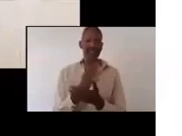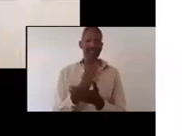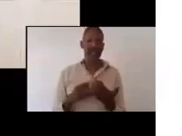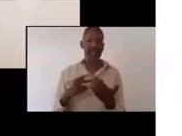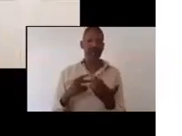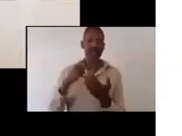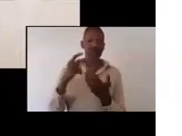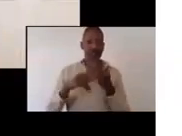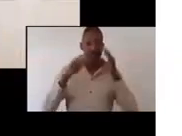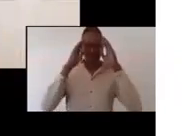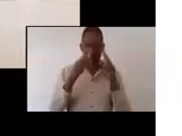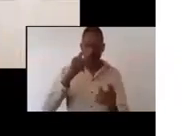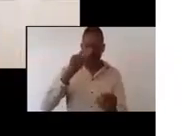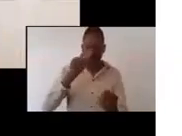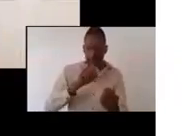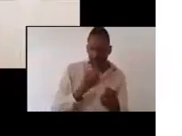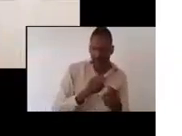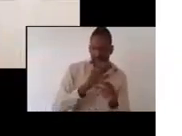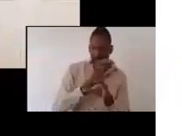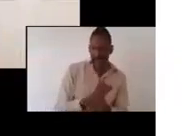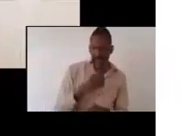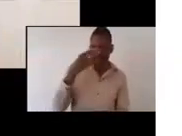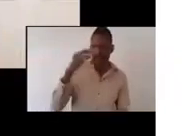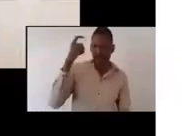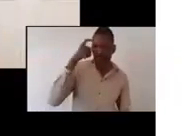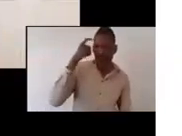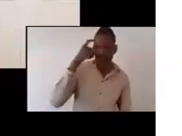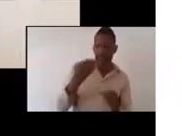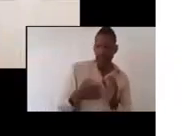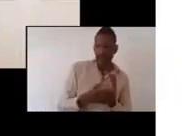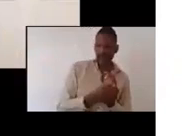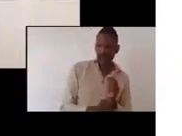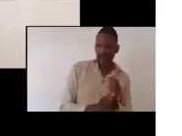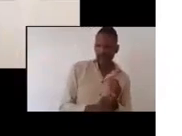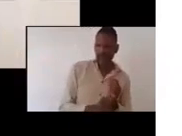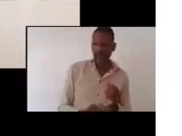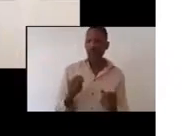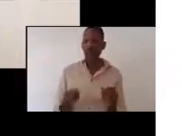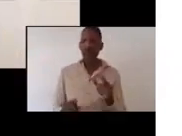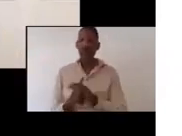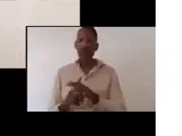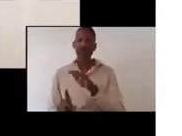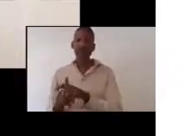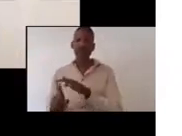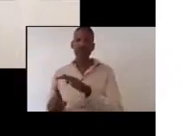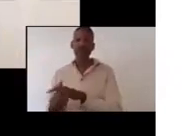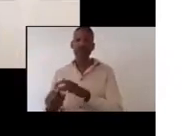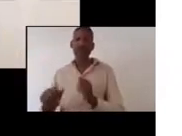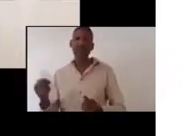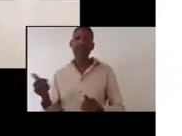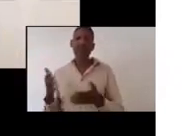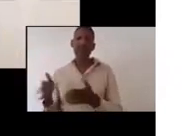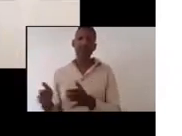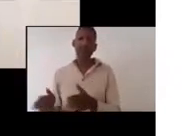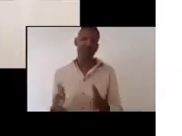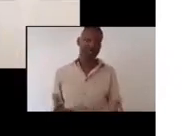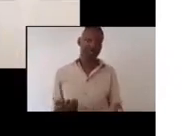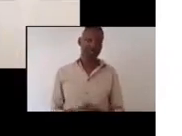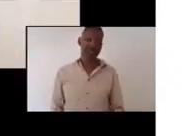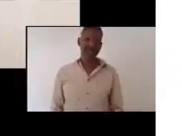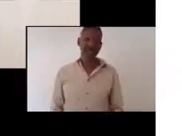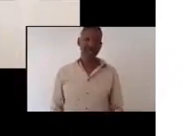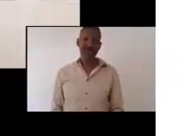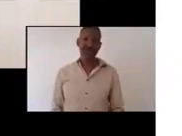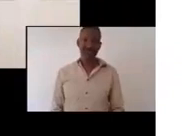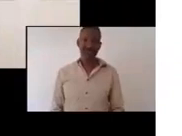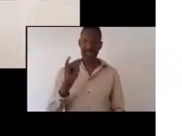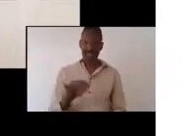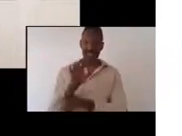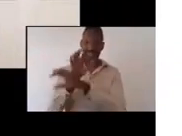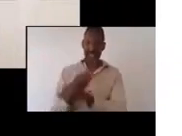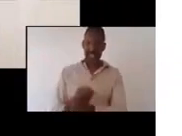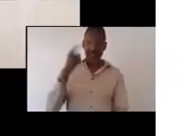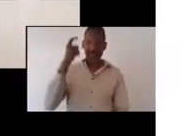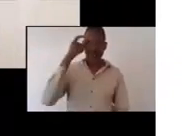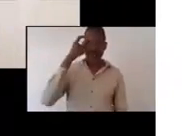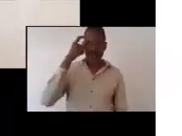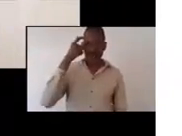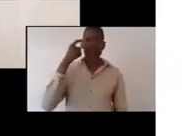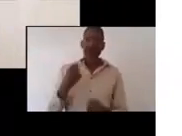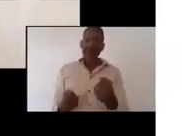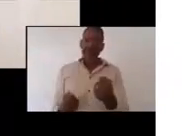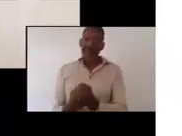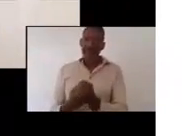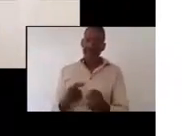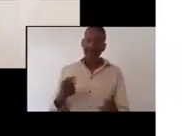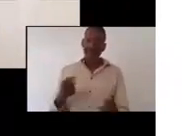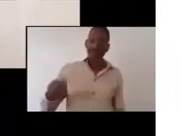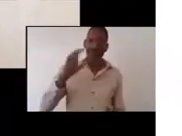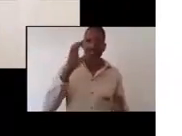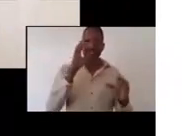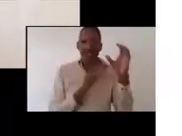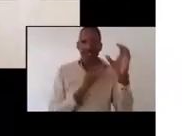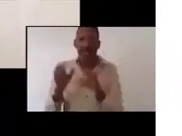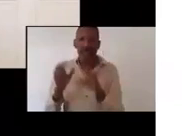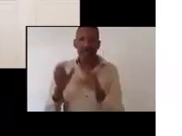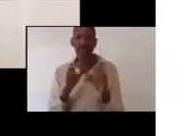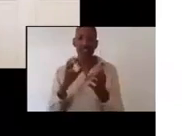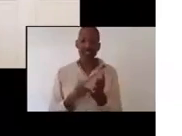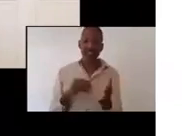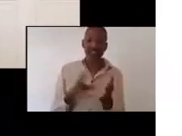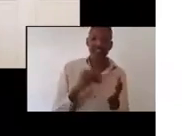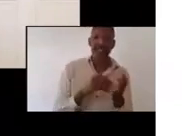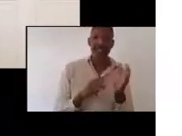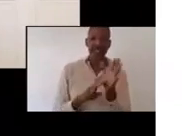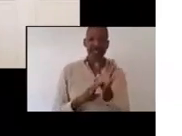on specific habits of mind and skills, but there may be others that you see as well, these habits of mind skills will support young learners, as they explore, learn, and continue their steam initiatives in the future.